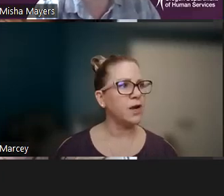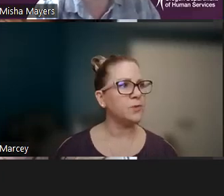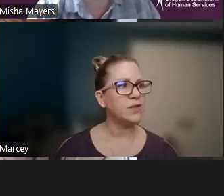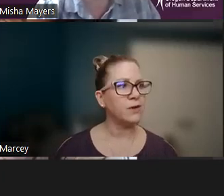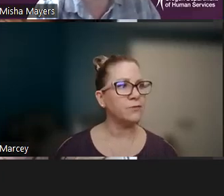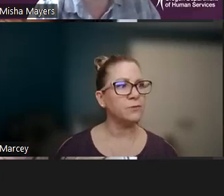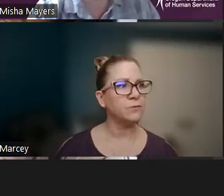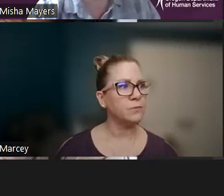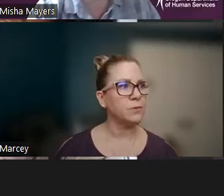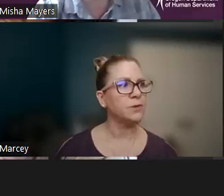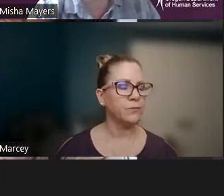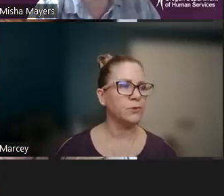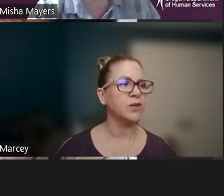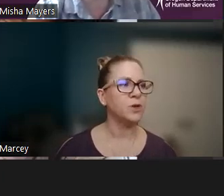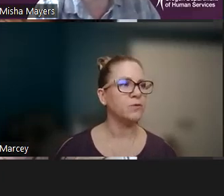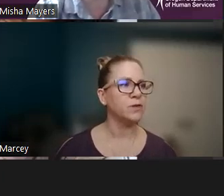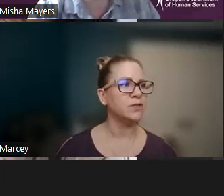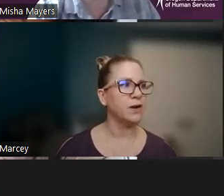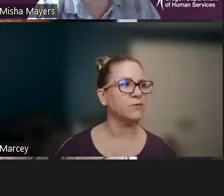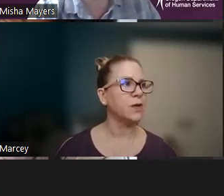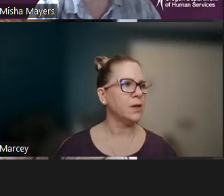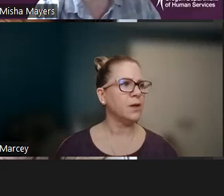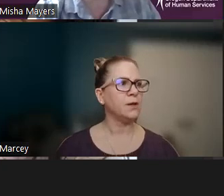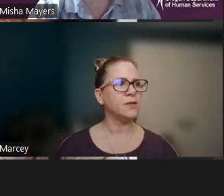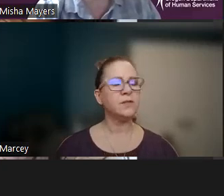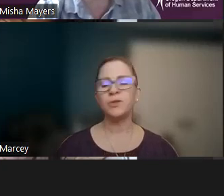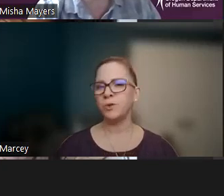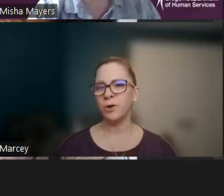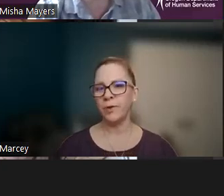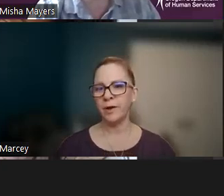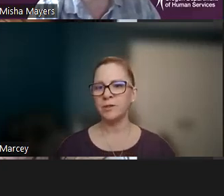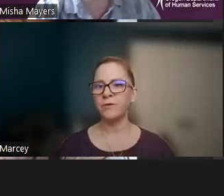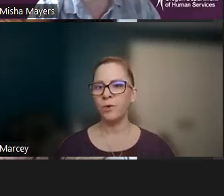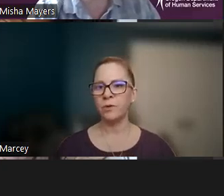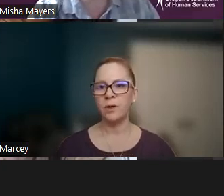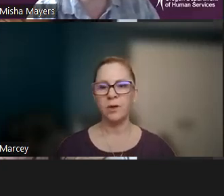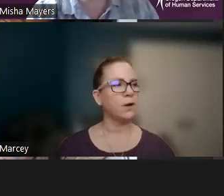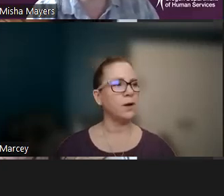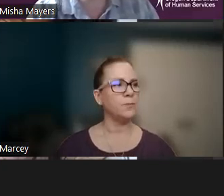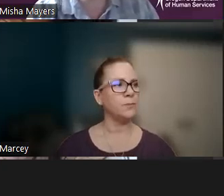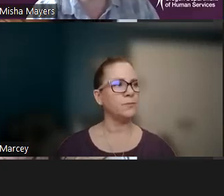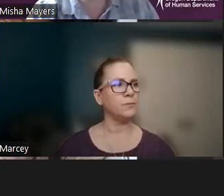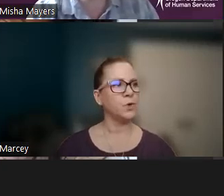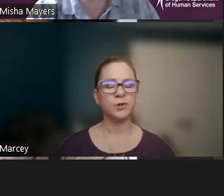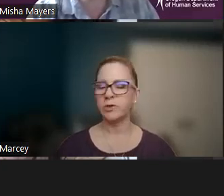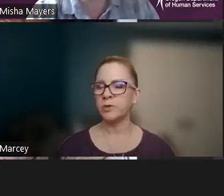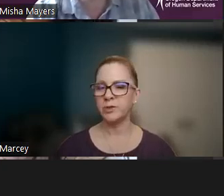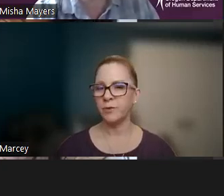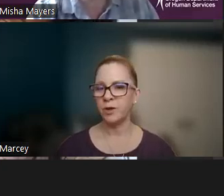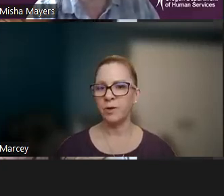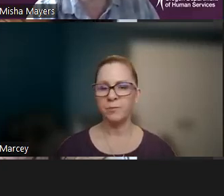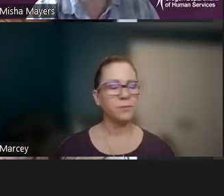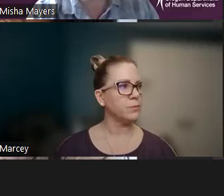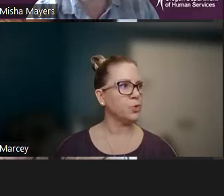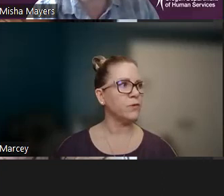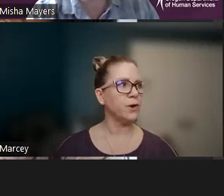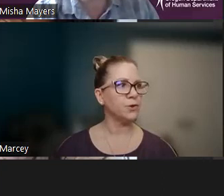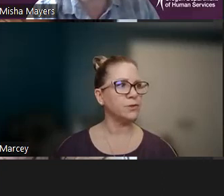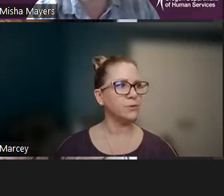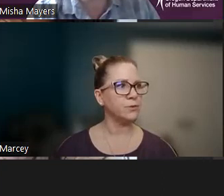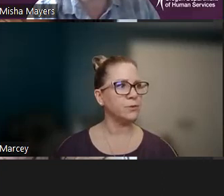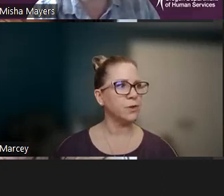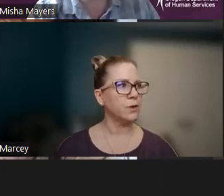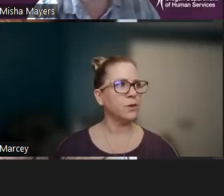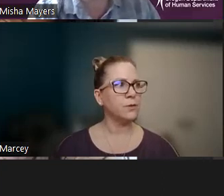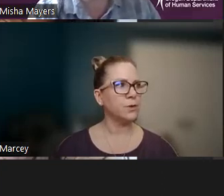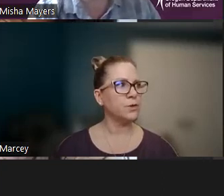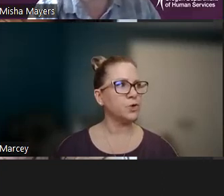FULL-TIME EQUIVALENT STAFF. IT SAYS TWO HERE, AND THAT IS FOR THE CULTURALLY SPECIFIC PROVIDERS.